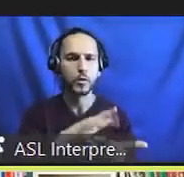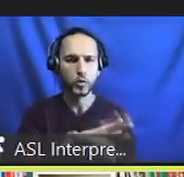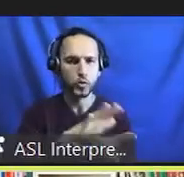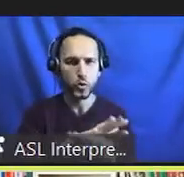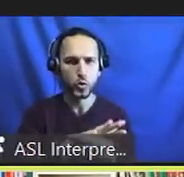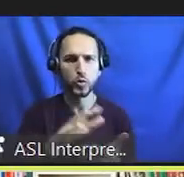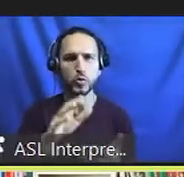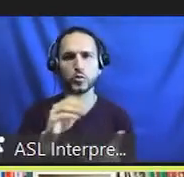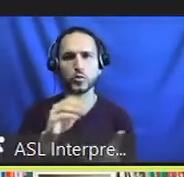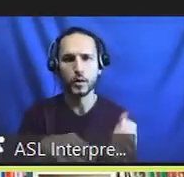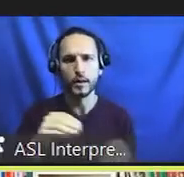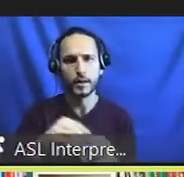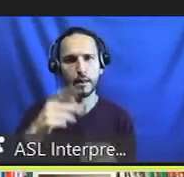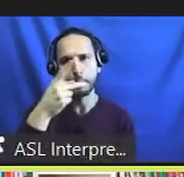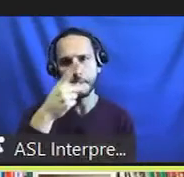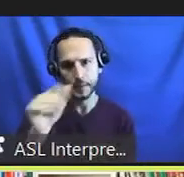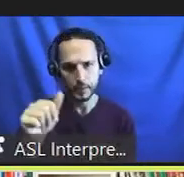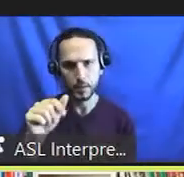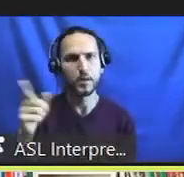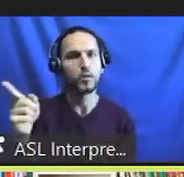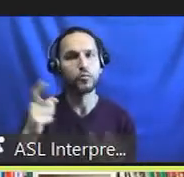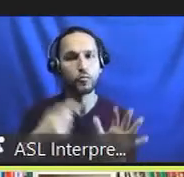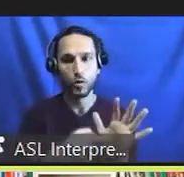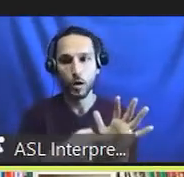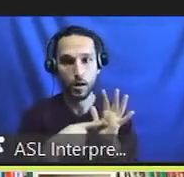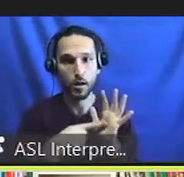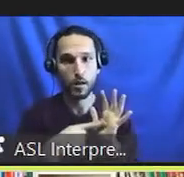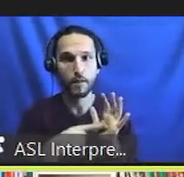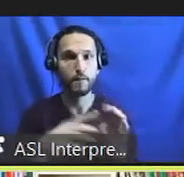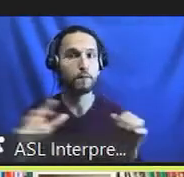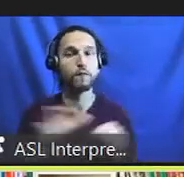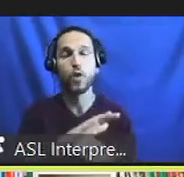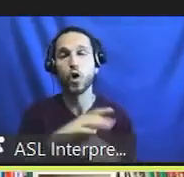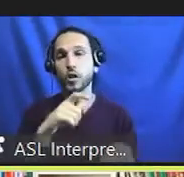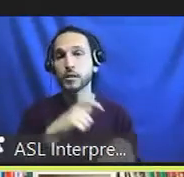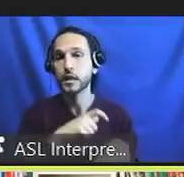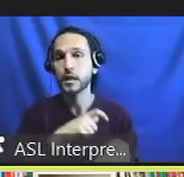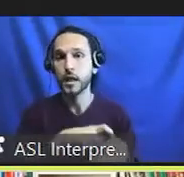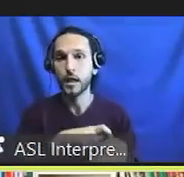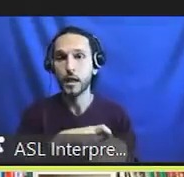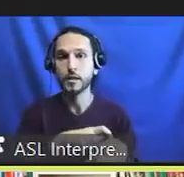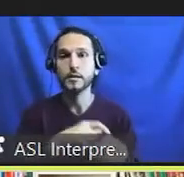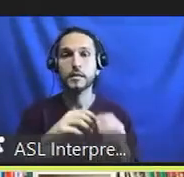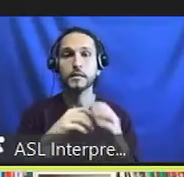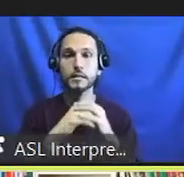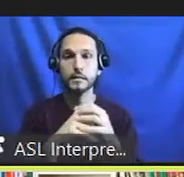And she required basically a full-time tactile ASL